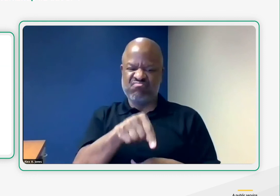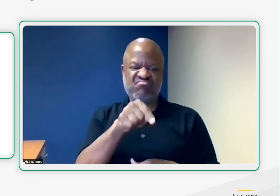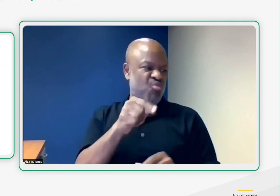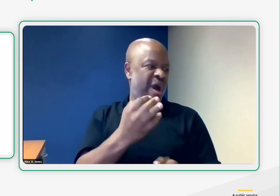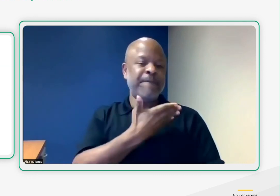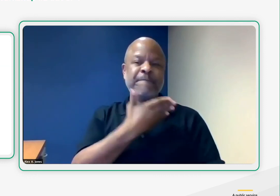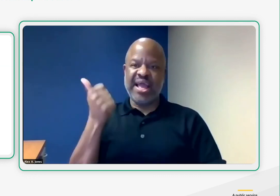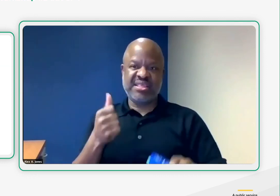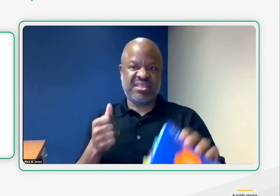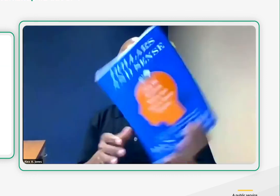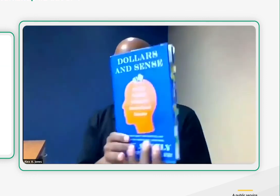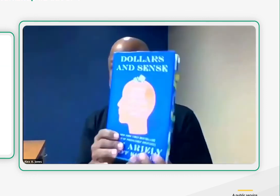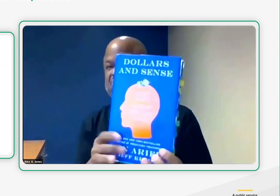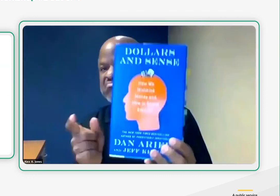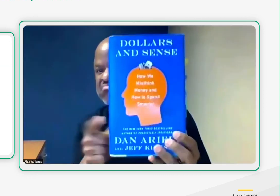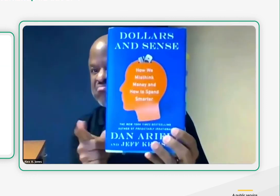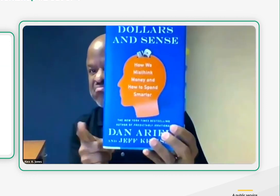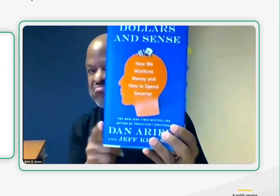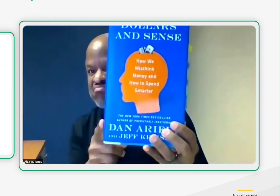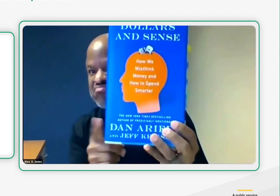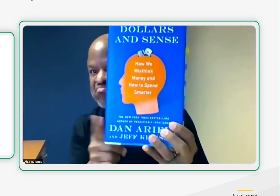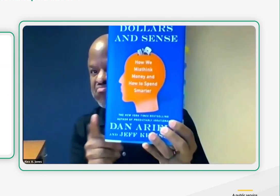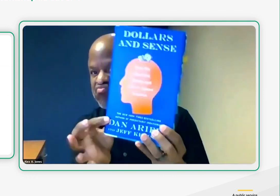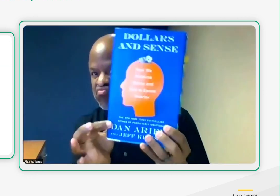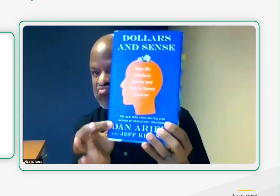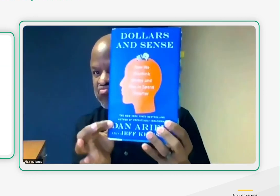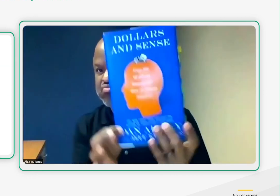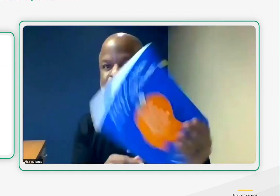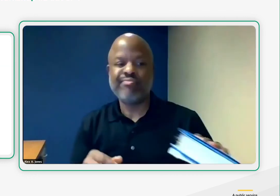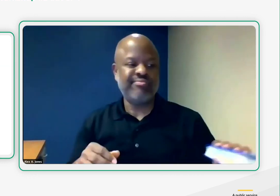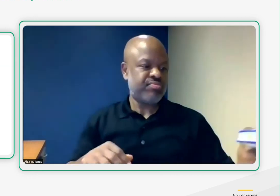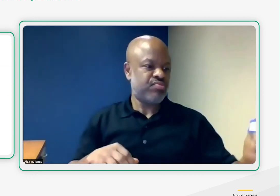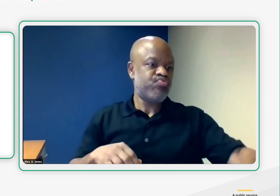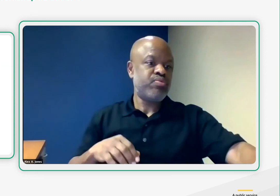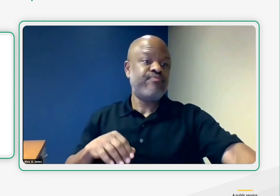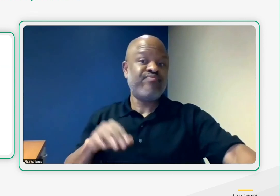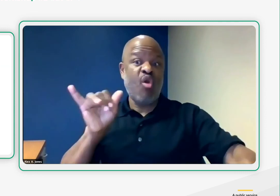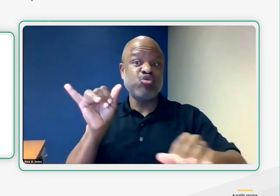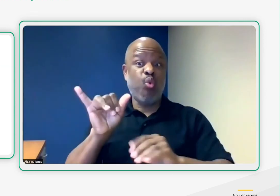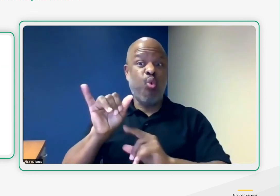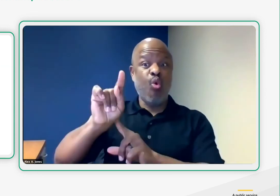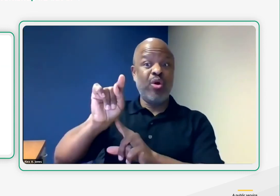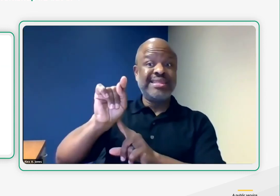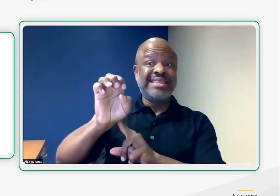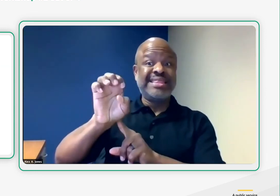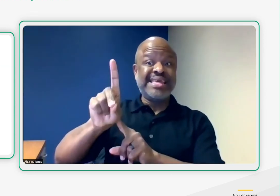this one is the best by far.